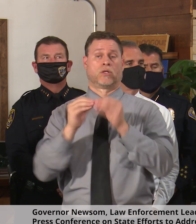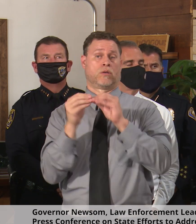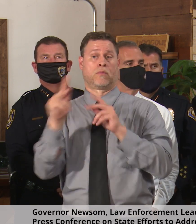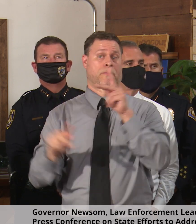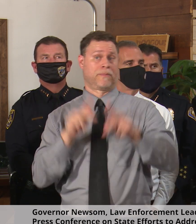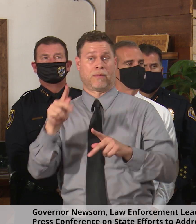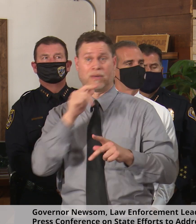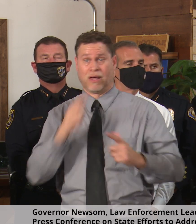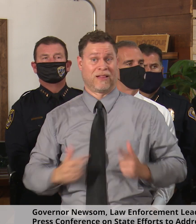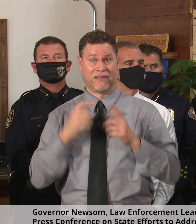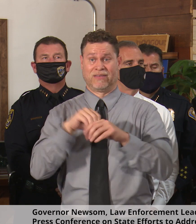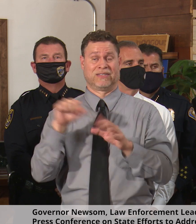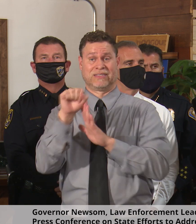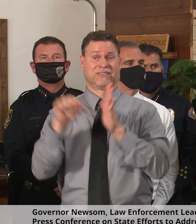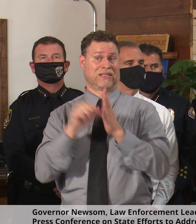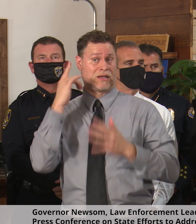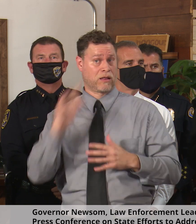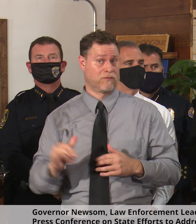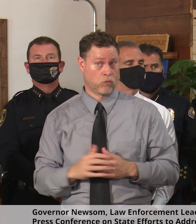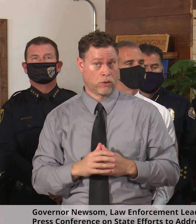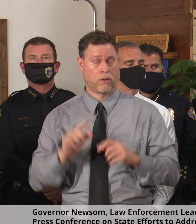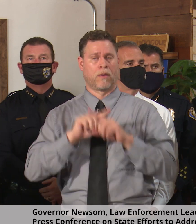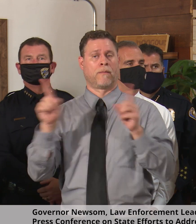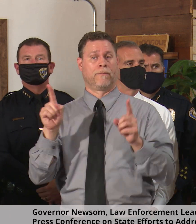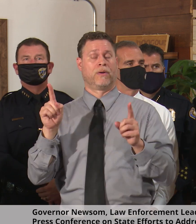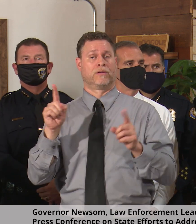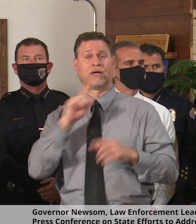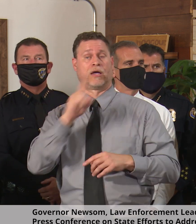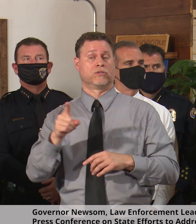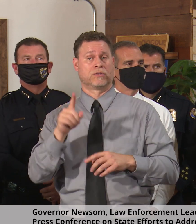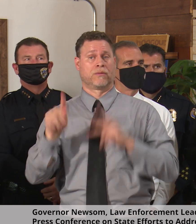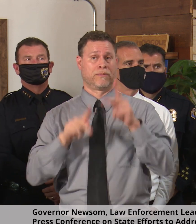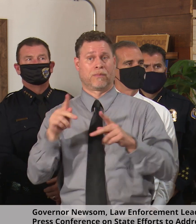not living in the state of California but coincidentally number of people that got FBI